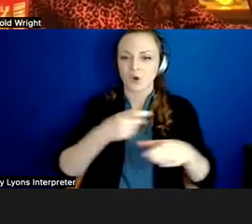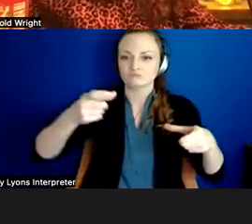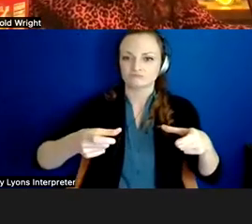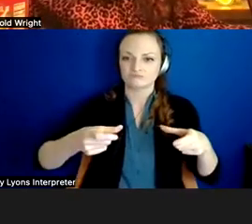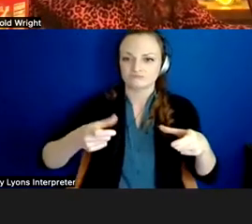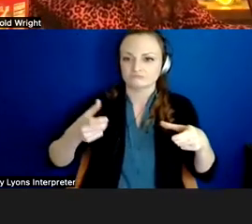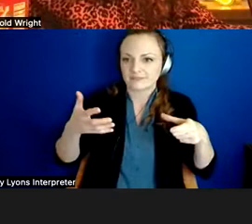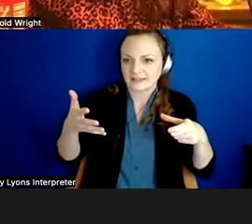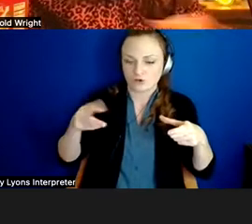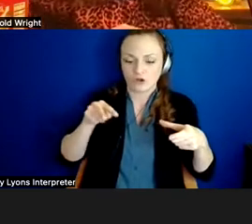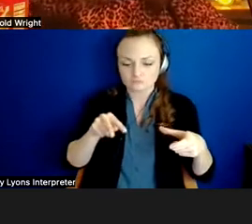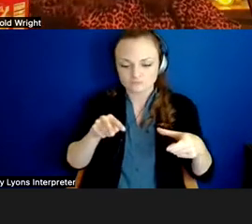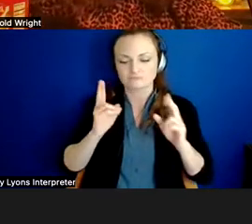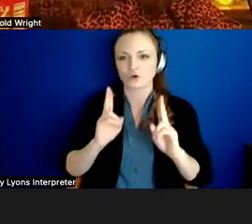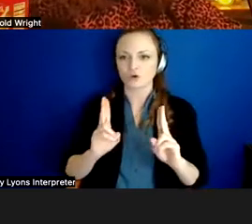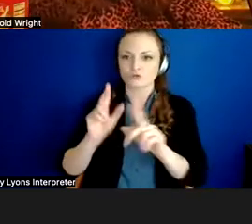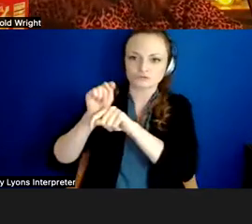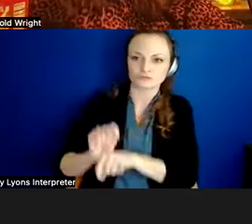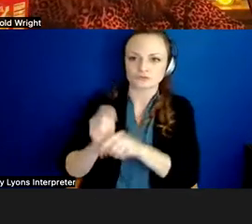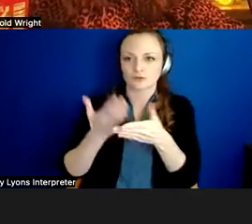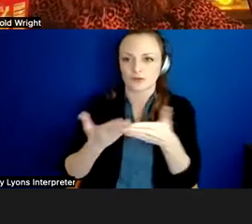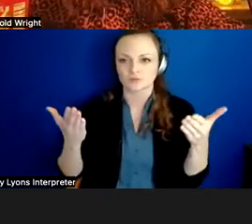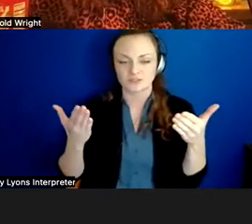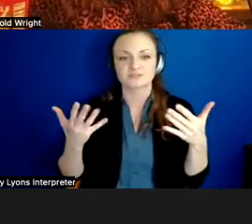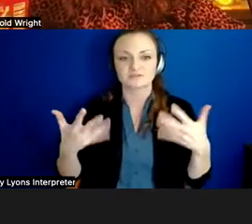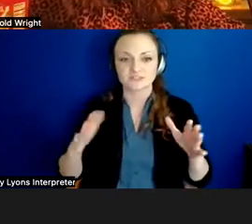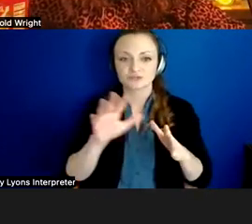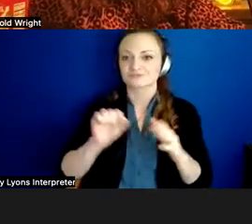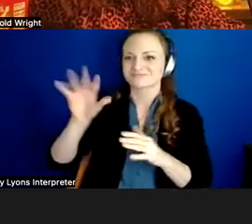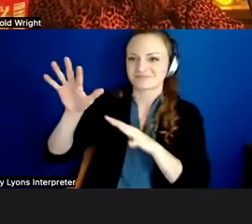19:31:18 And then usually goes back into the freezer for next Year's Satyr.